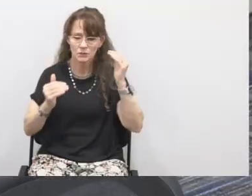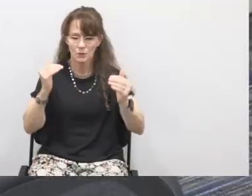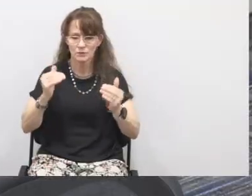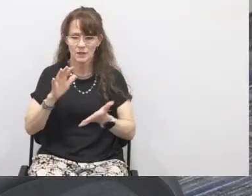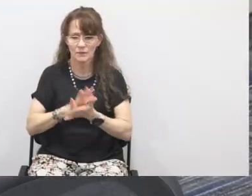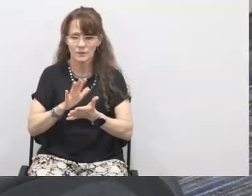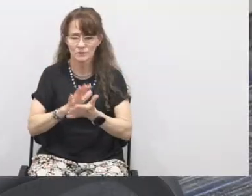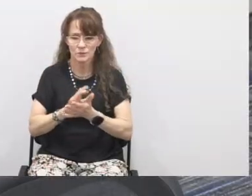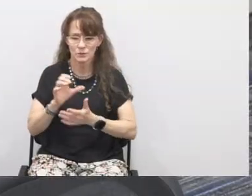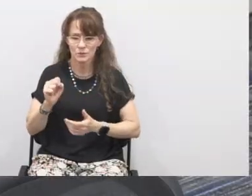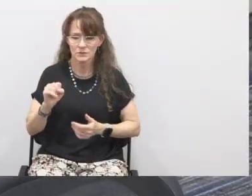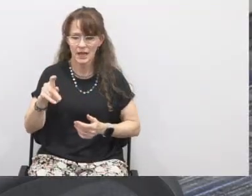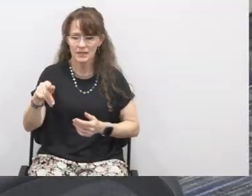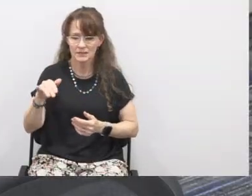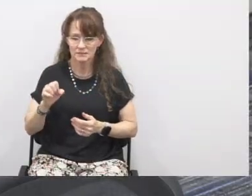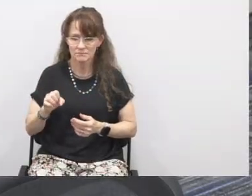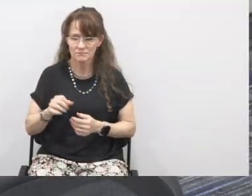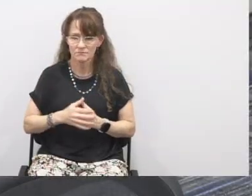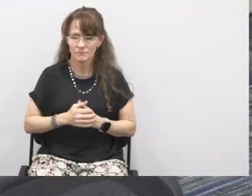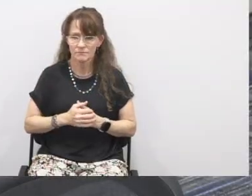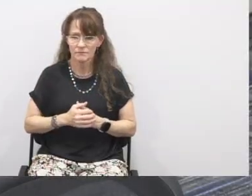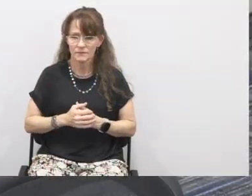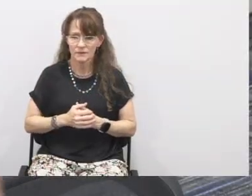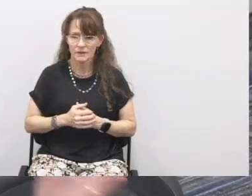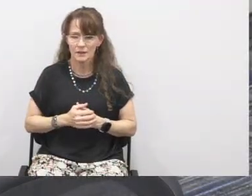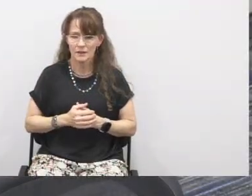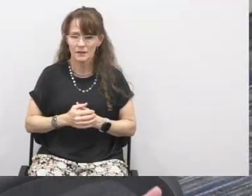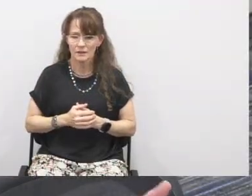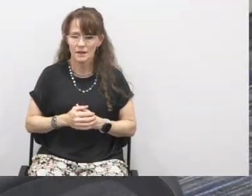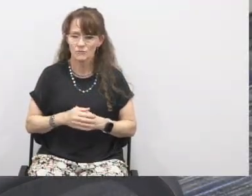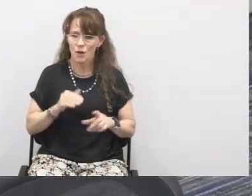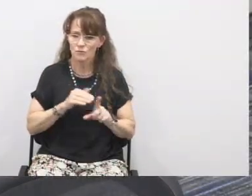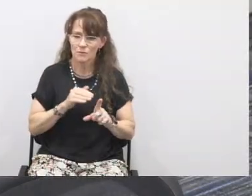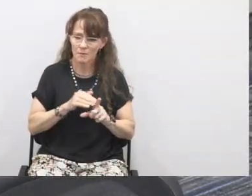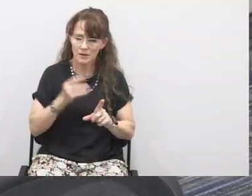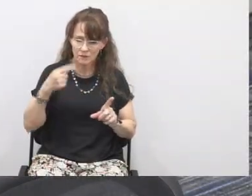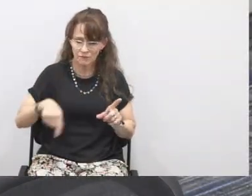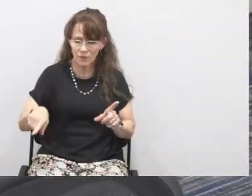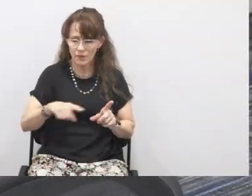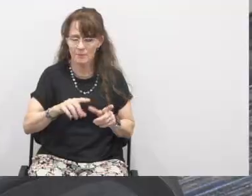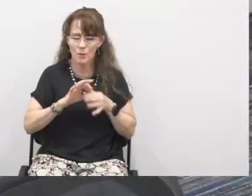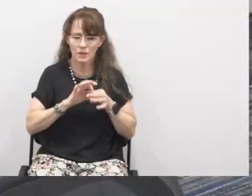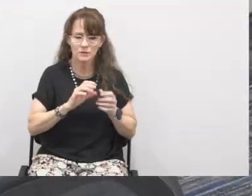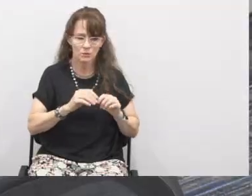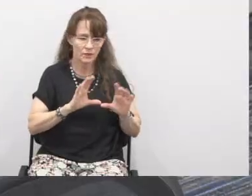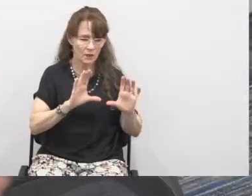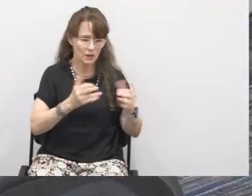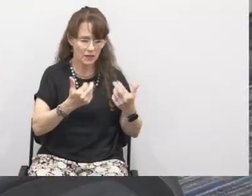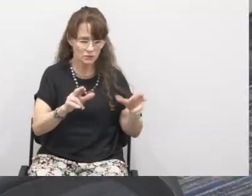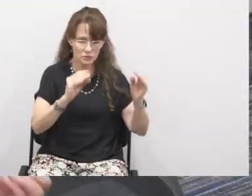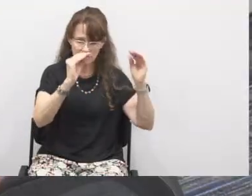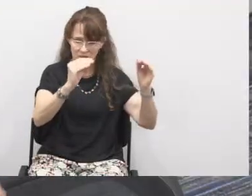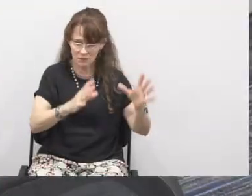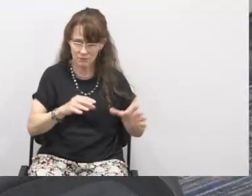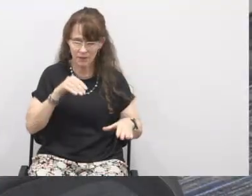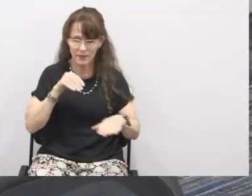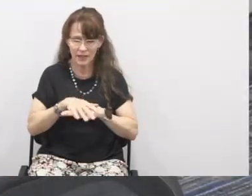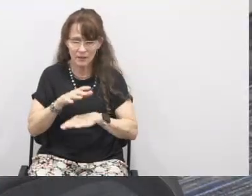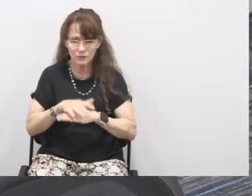So it's a reminder that of course they're gonna have the relationship with the classroom teacher, but there are counselors, school psychologists,